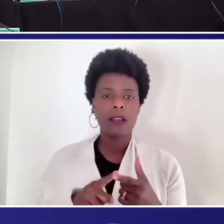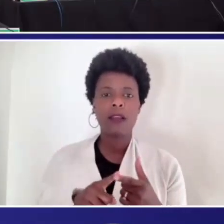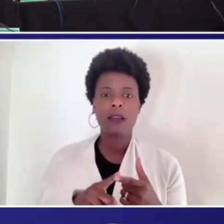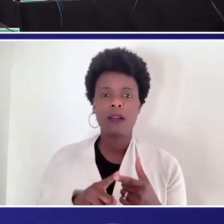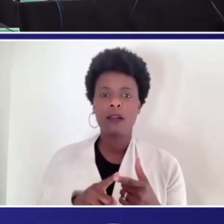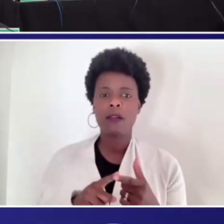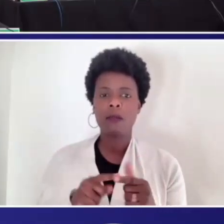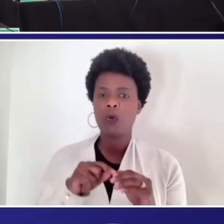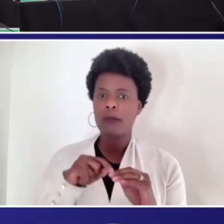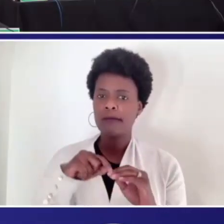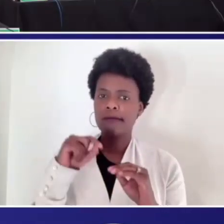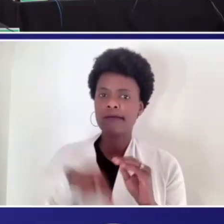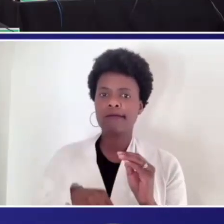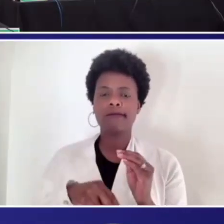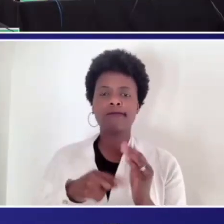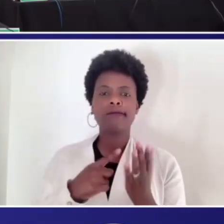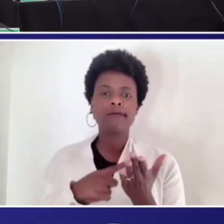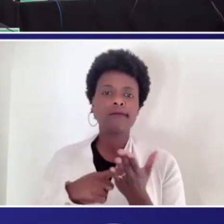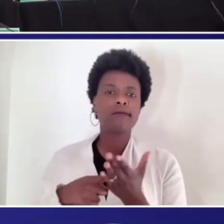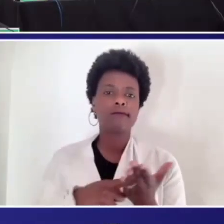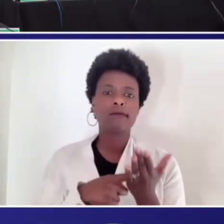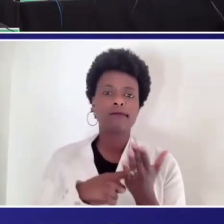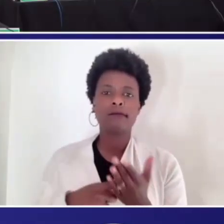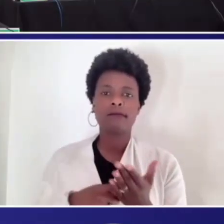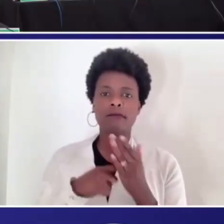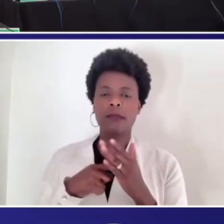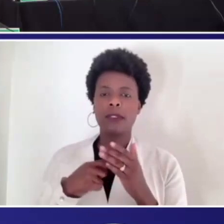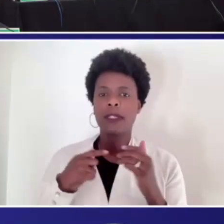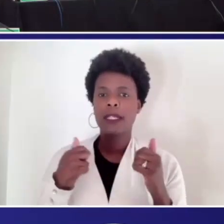deeper dive into the consensus or the